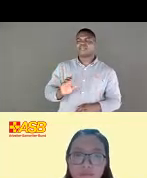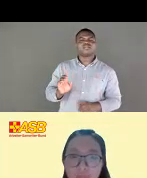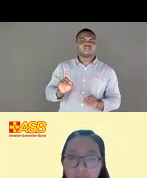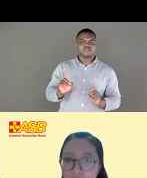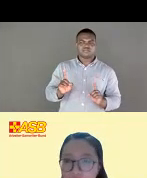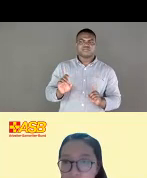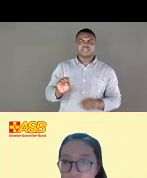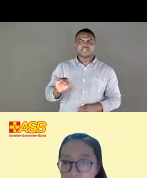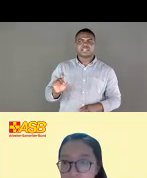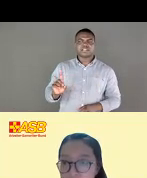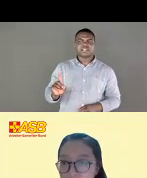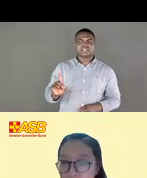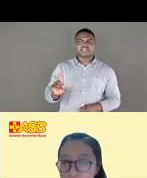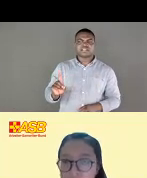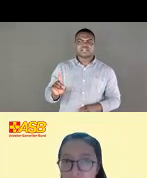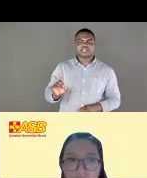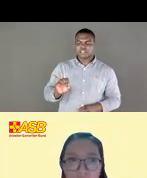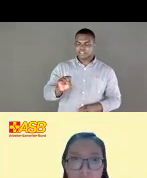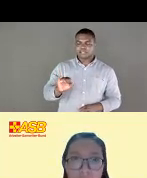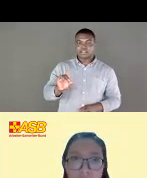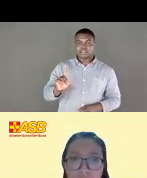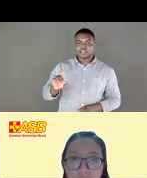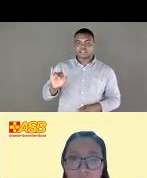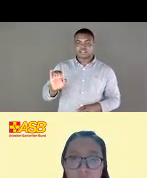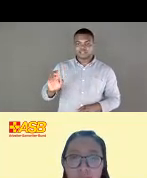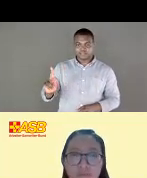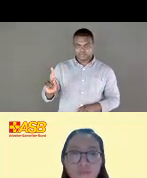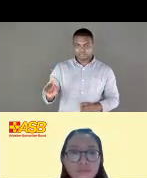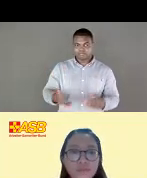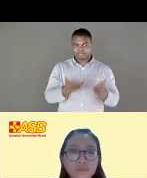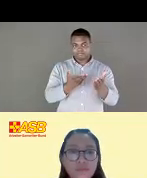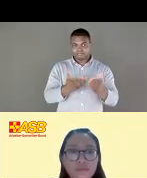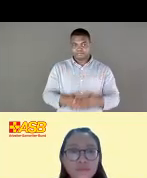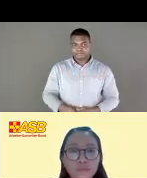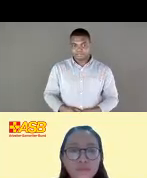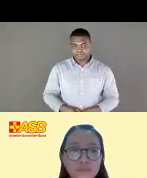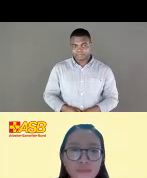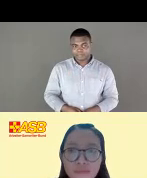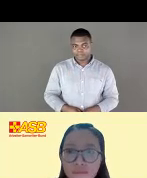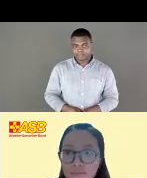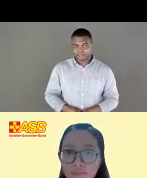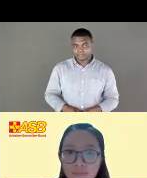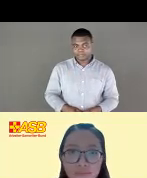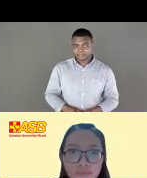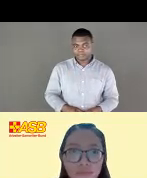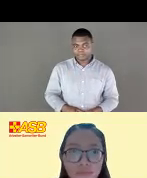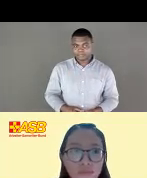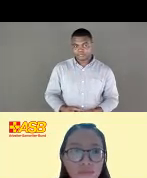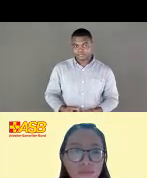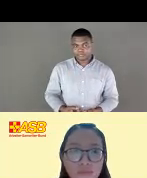hello, can you hear me clearly? Yeah.